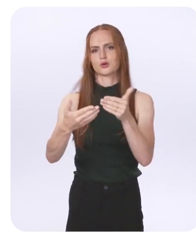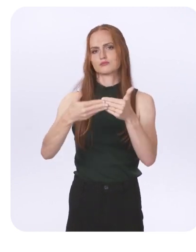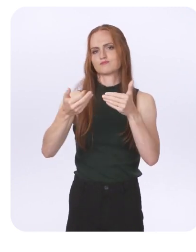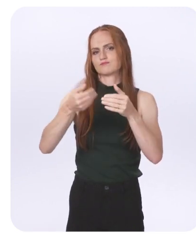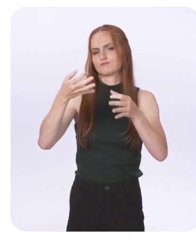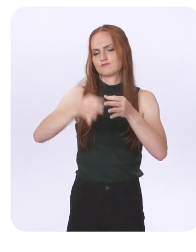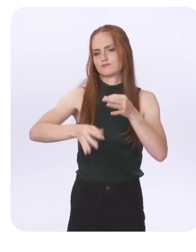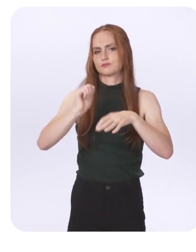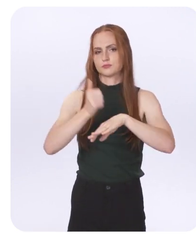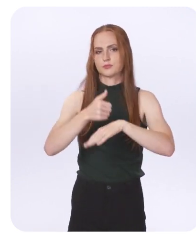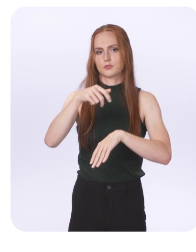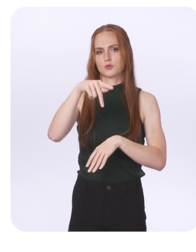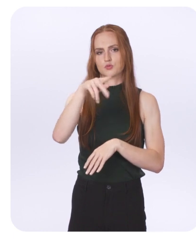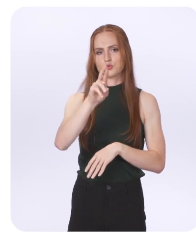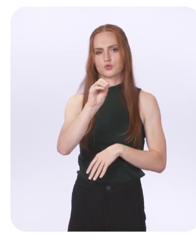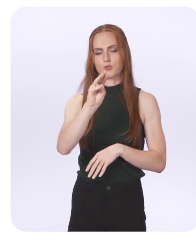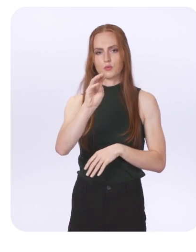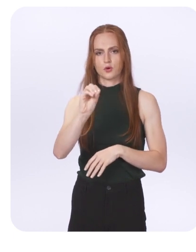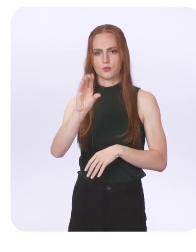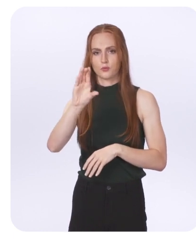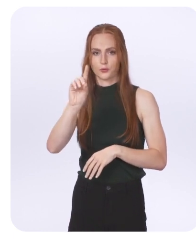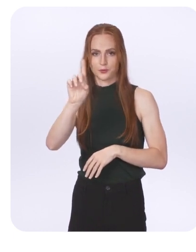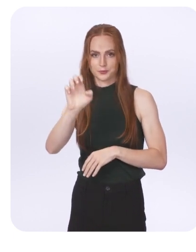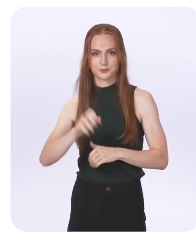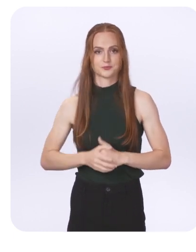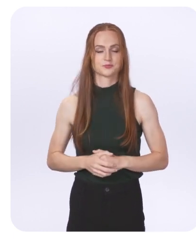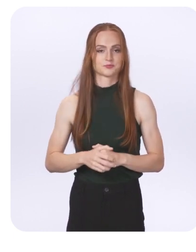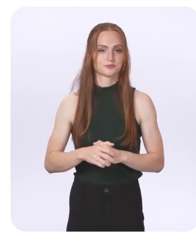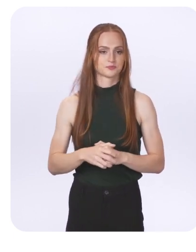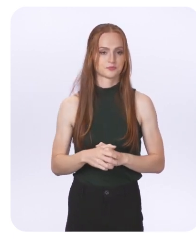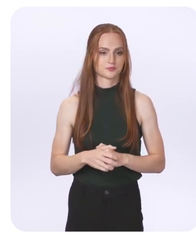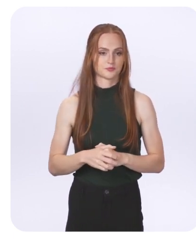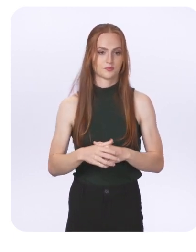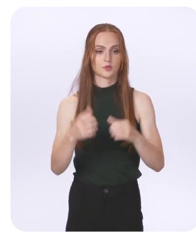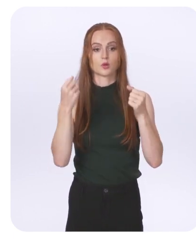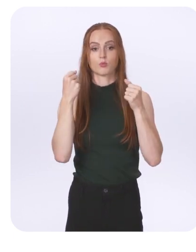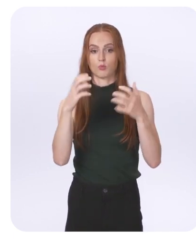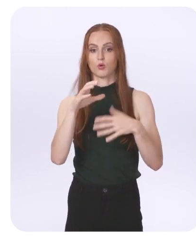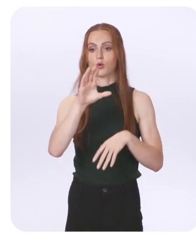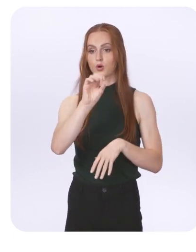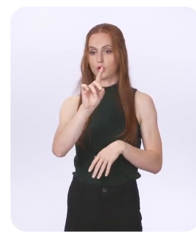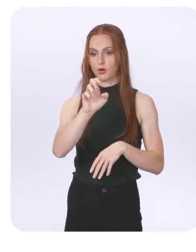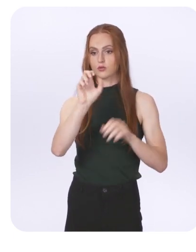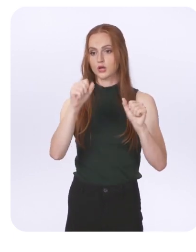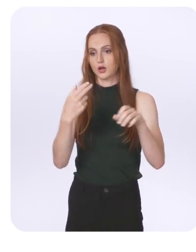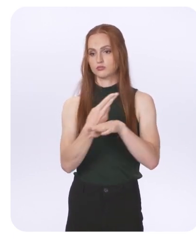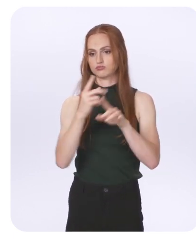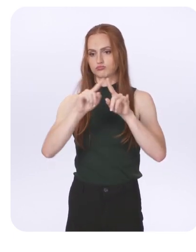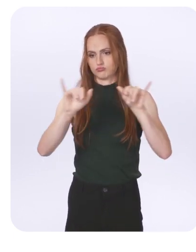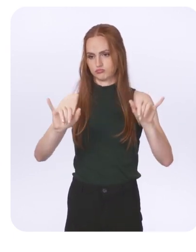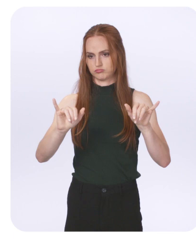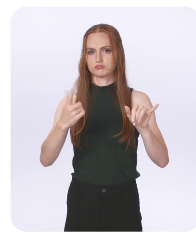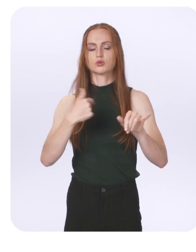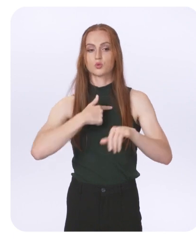Currently, promo codes only apply to paid apps, but we plan to enable these codes to work with subscriptions and IAP later this year.